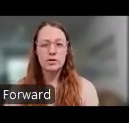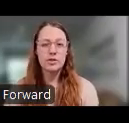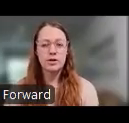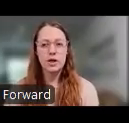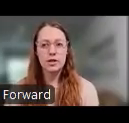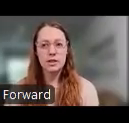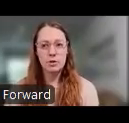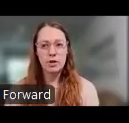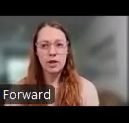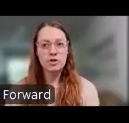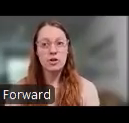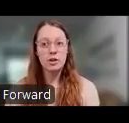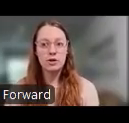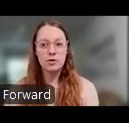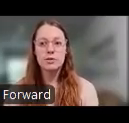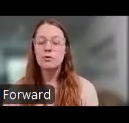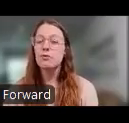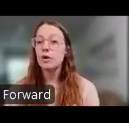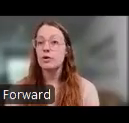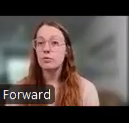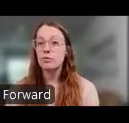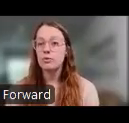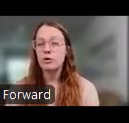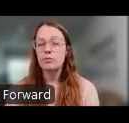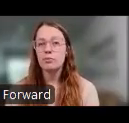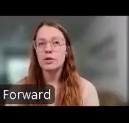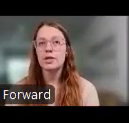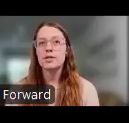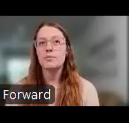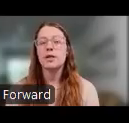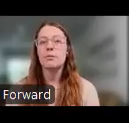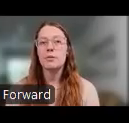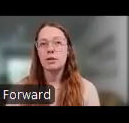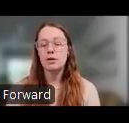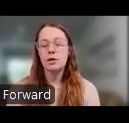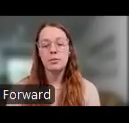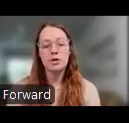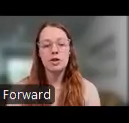understand a child's communication and cues before you you present something that may be a little bit more